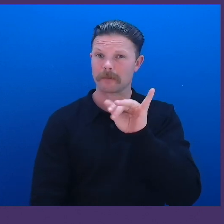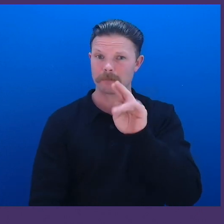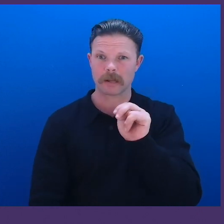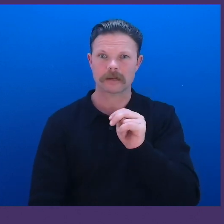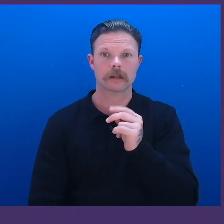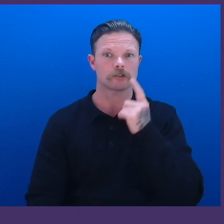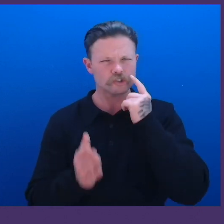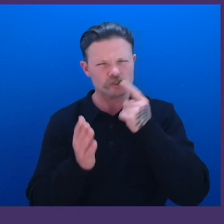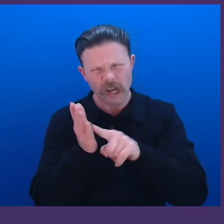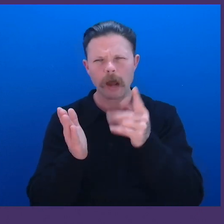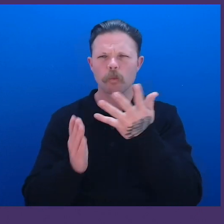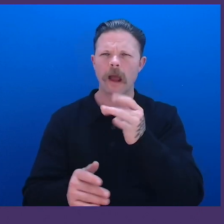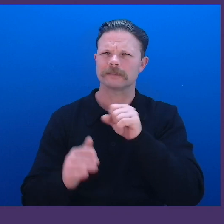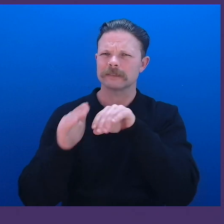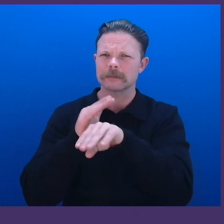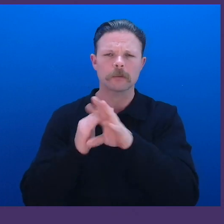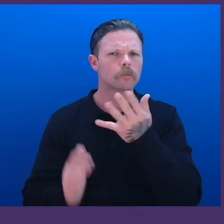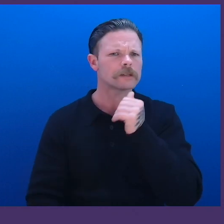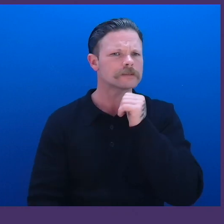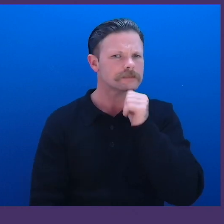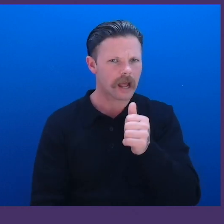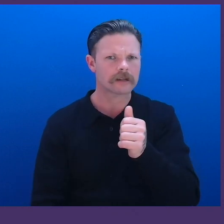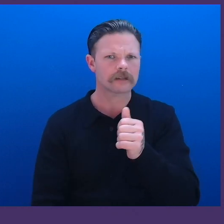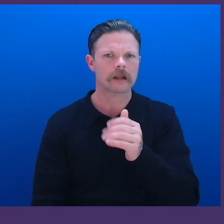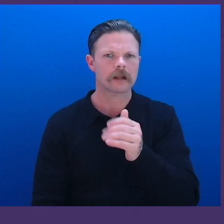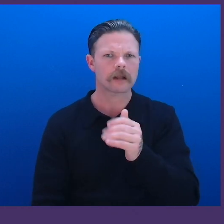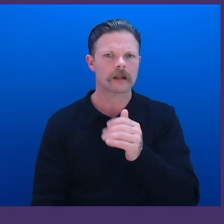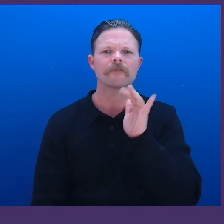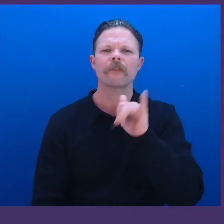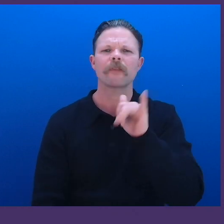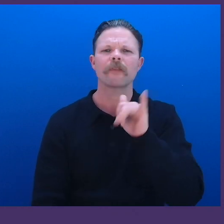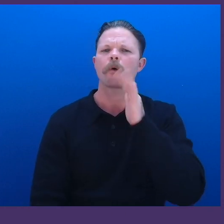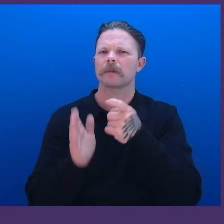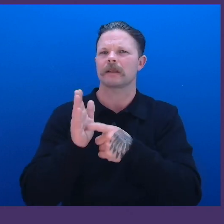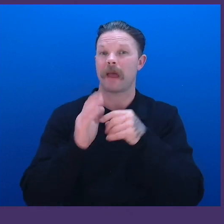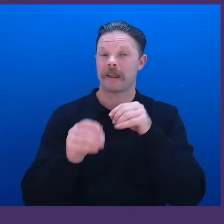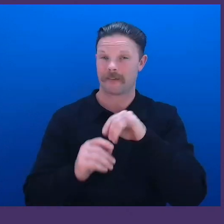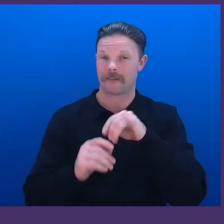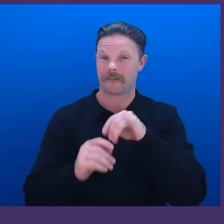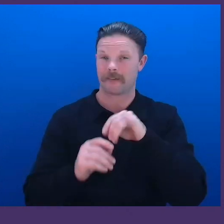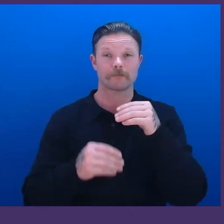basically there will be demand in the job market for these specialists, which is really positive,